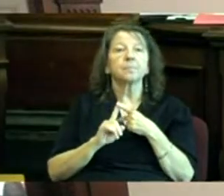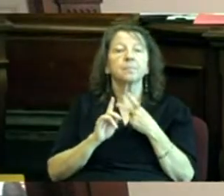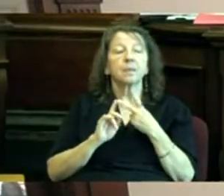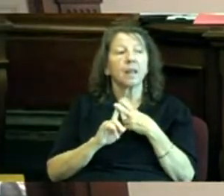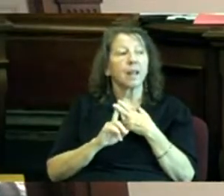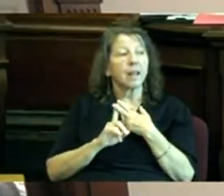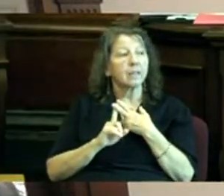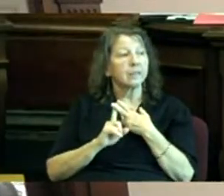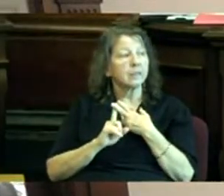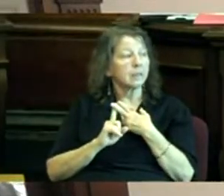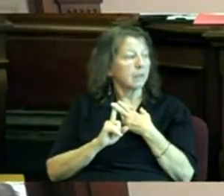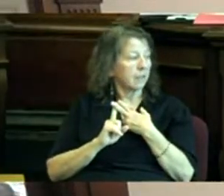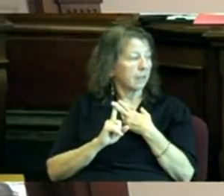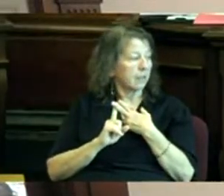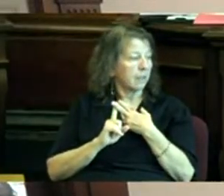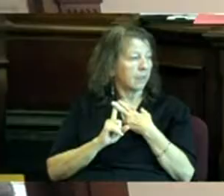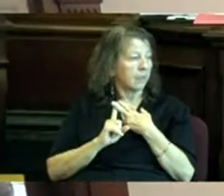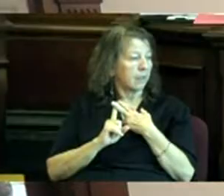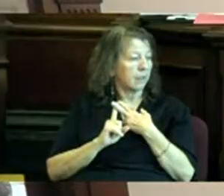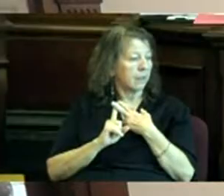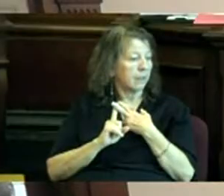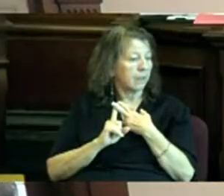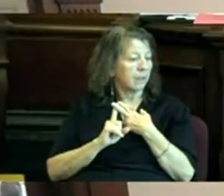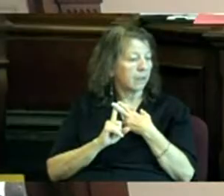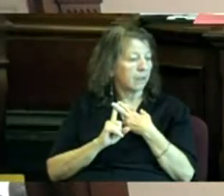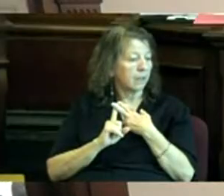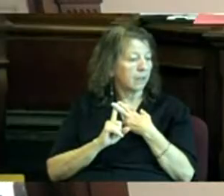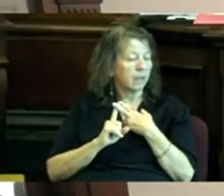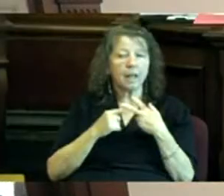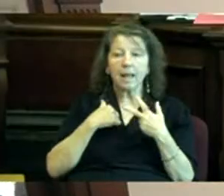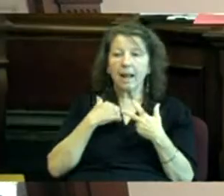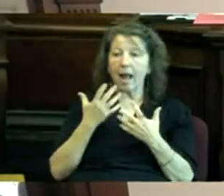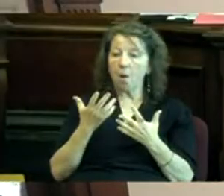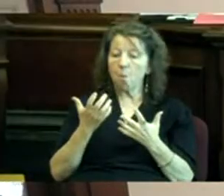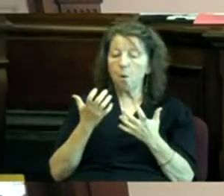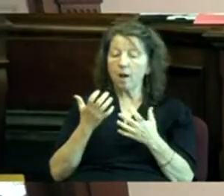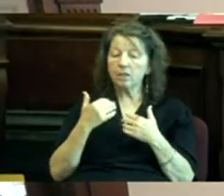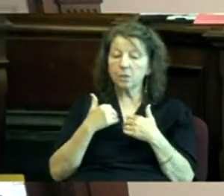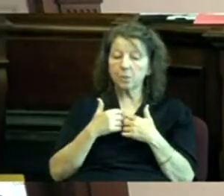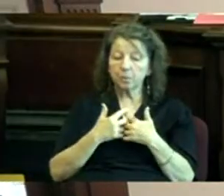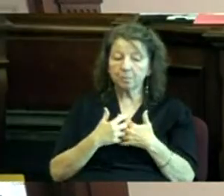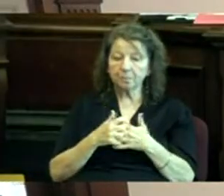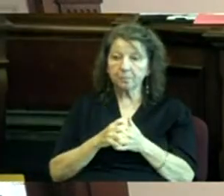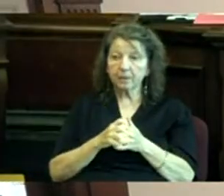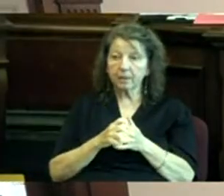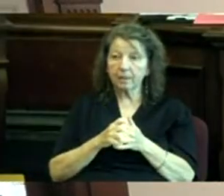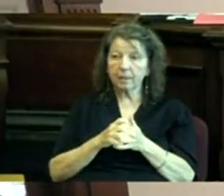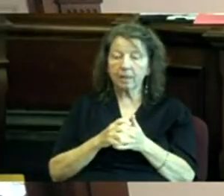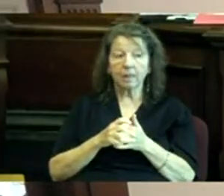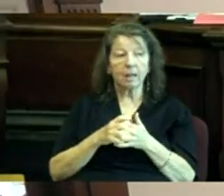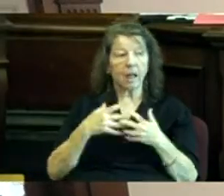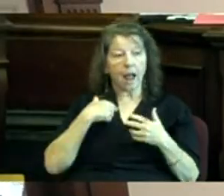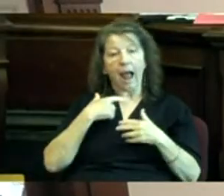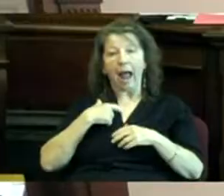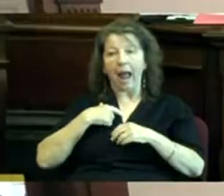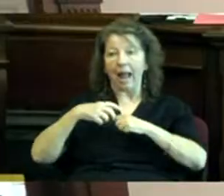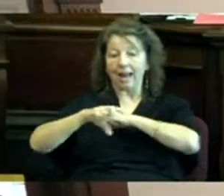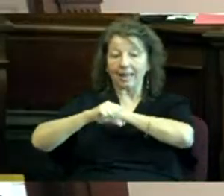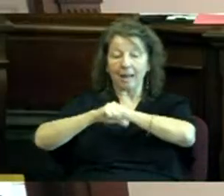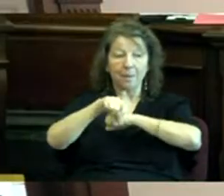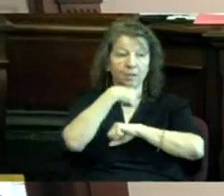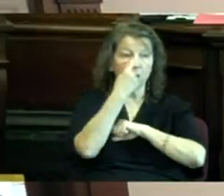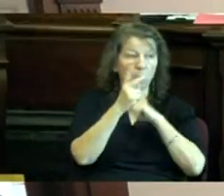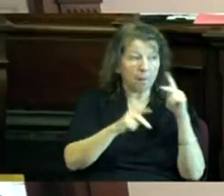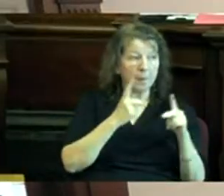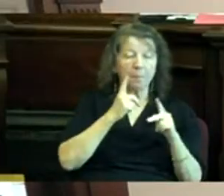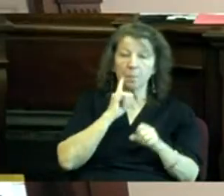increase values of property. And